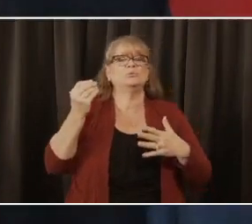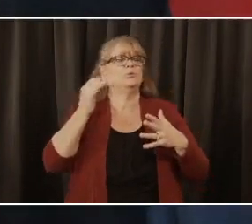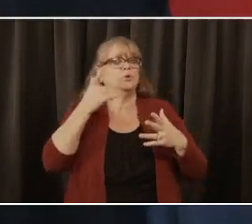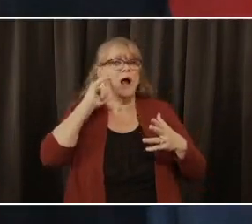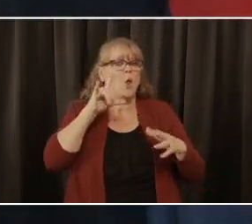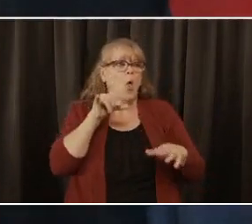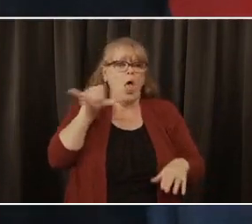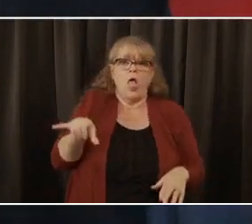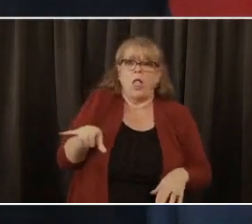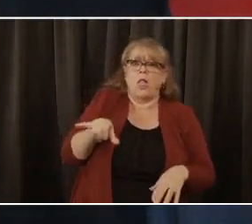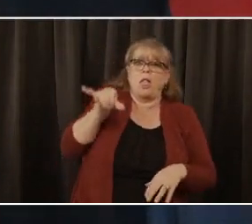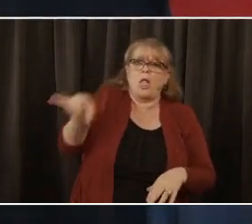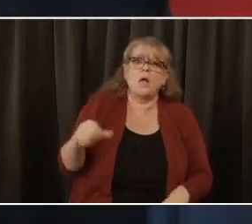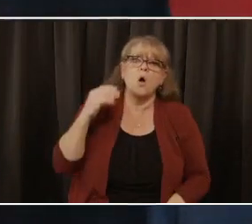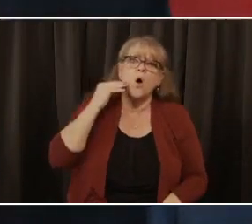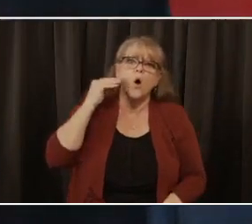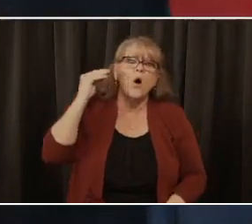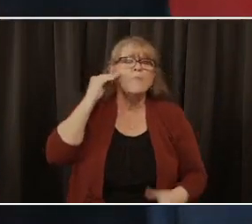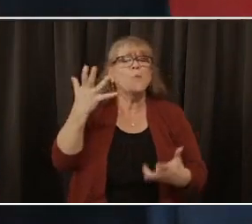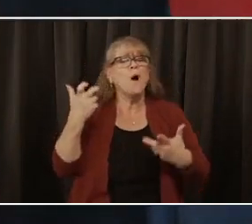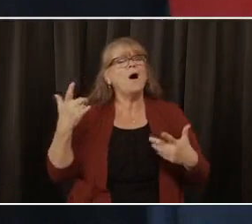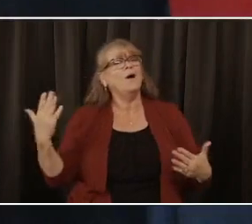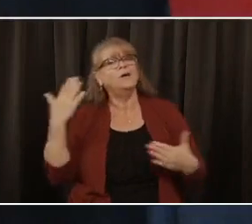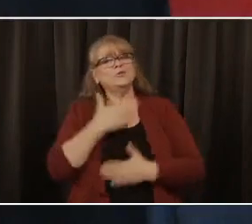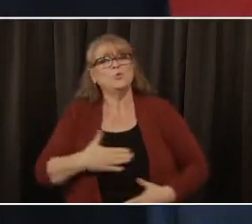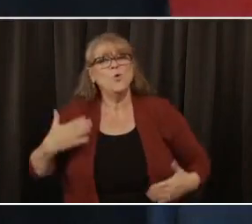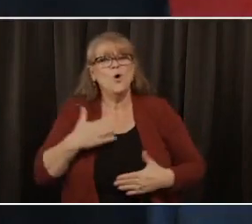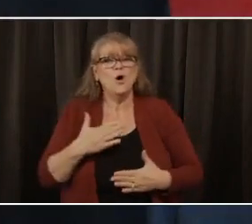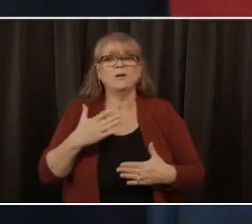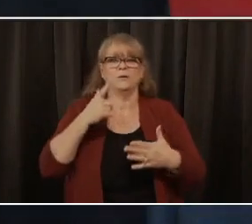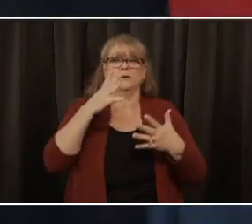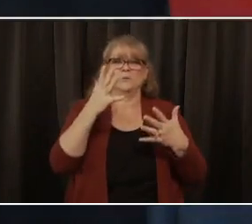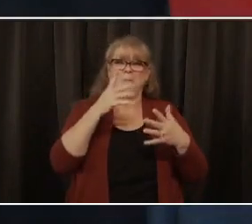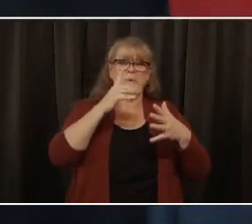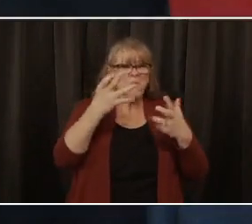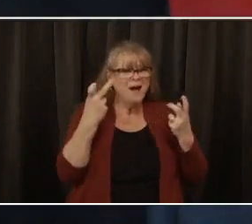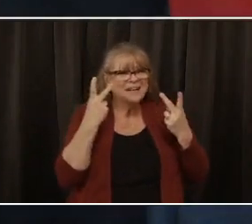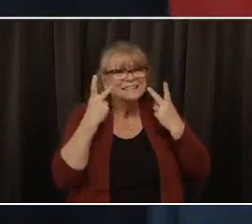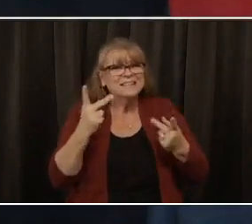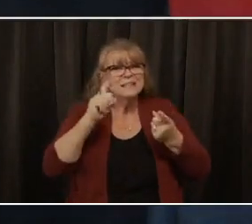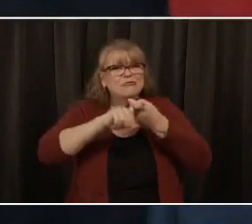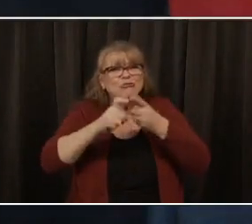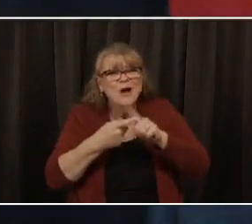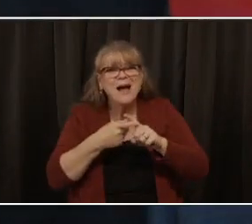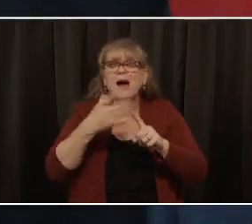really want to see friends, A bike outing or a hiking outing, much better than and low much